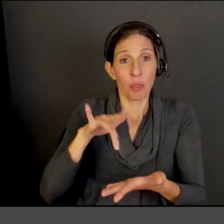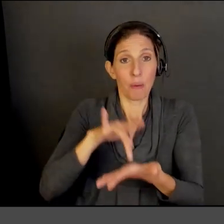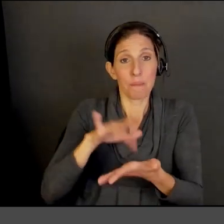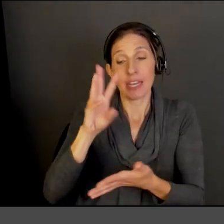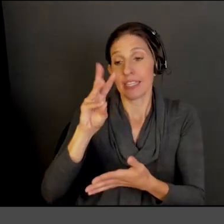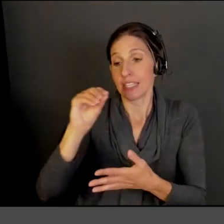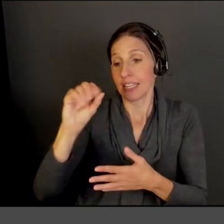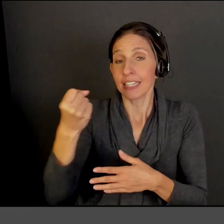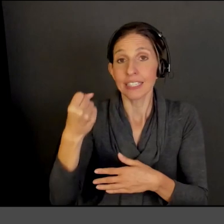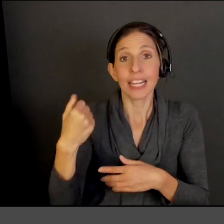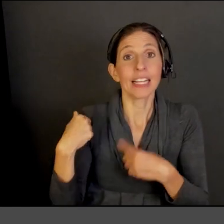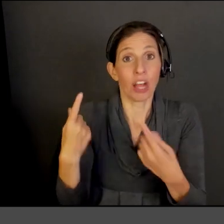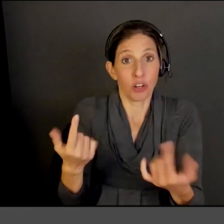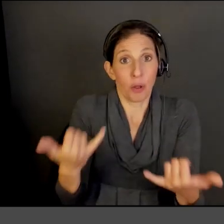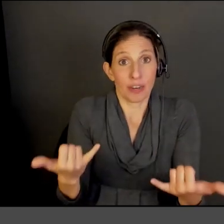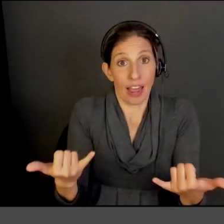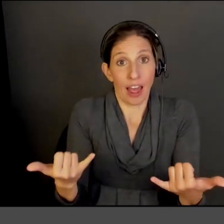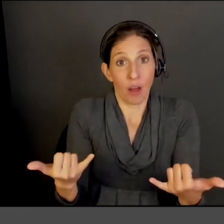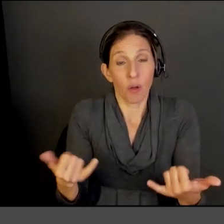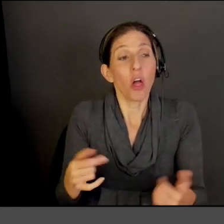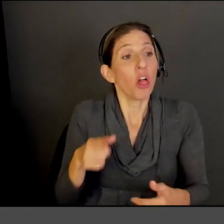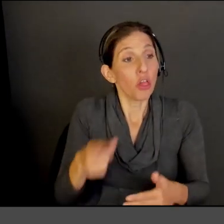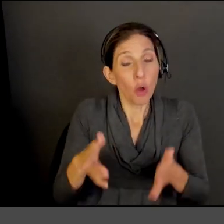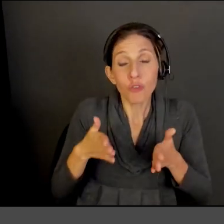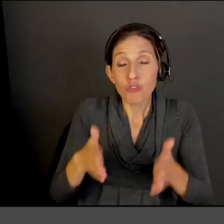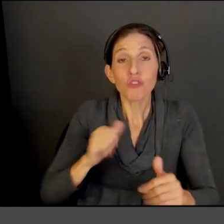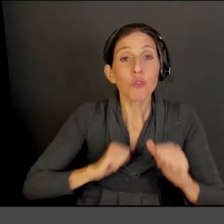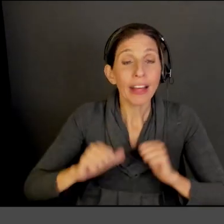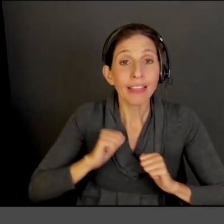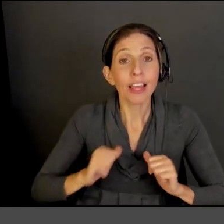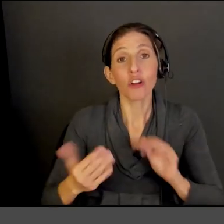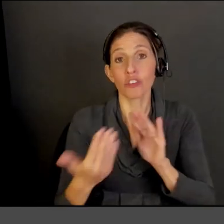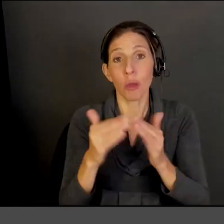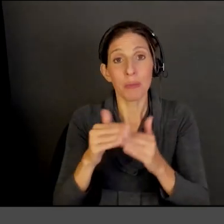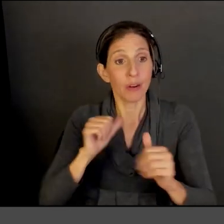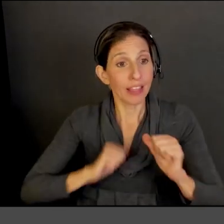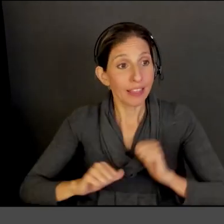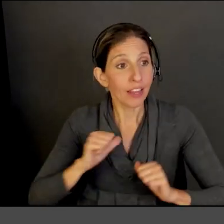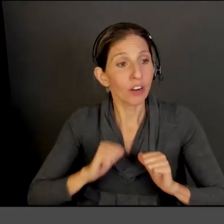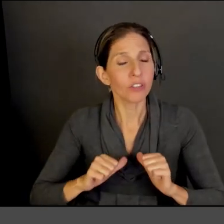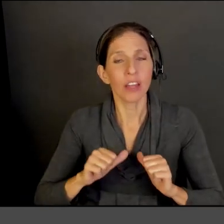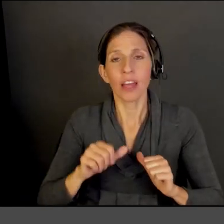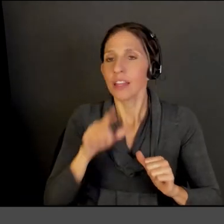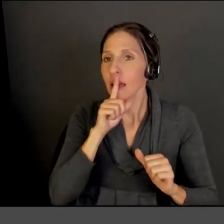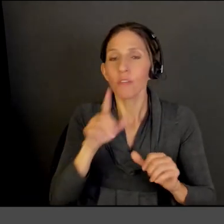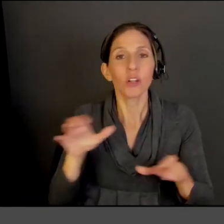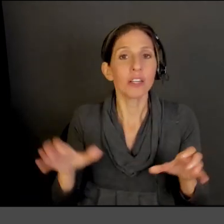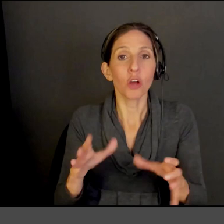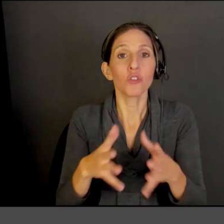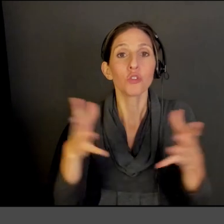THEATERS, COMMUNITY THEATERS HAVE BEEN IN SO MUCH BEAUTIFUL WORK AS THE SPOKEN WORD ARTIST AND POETS